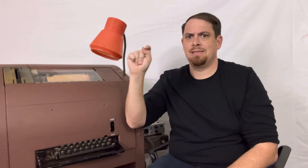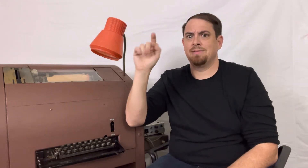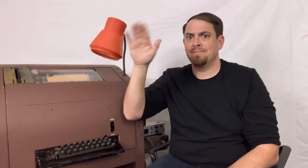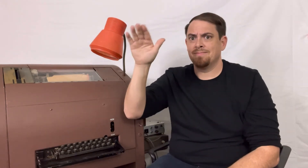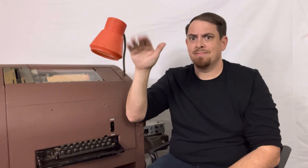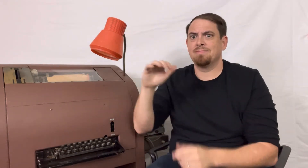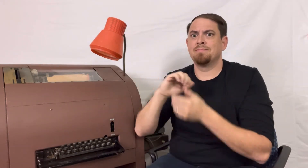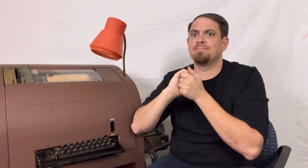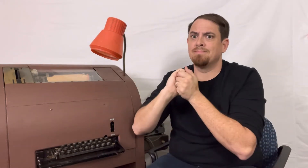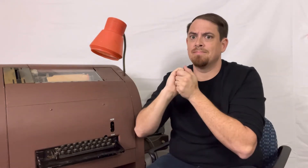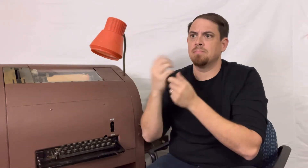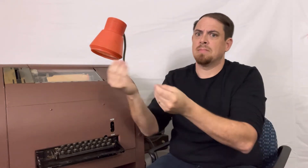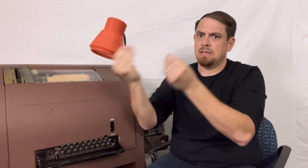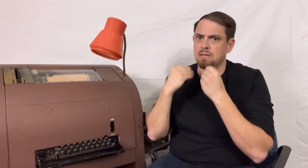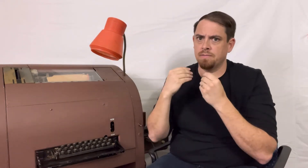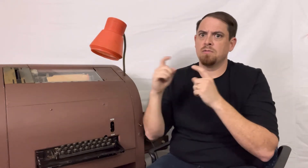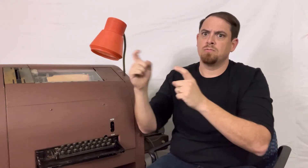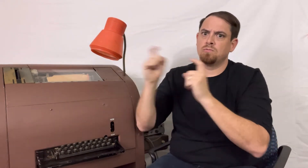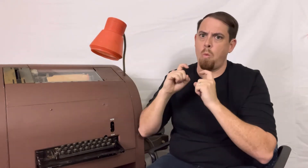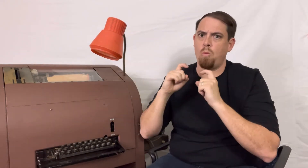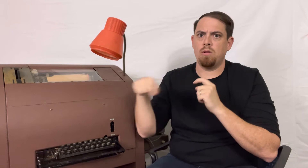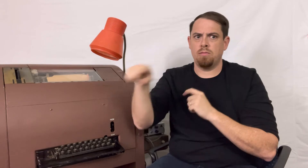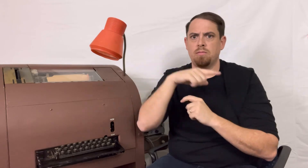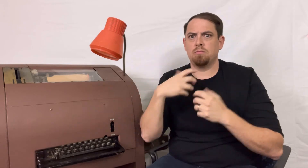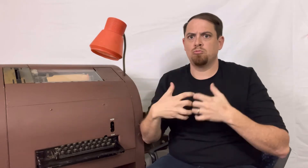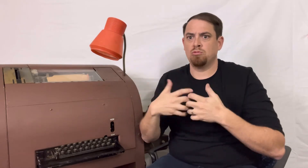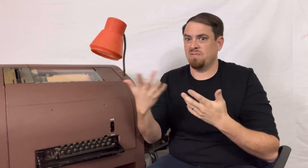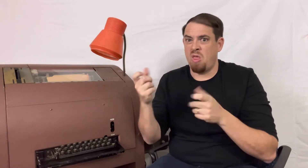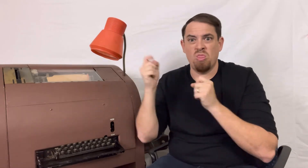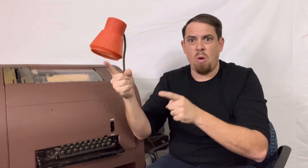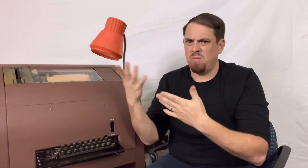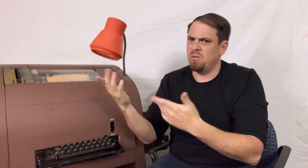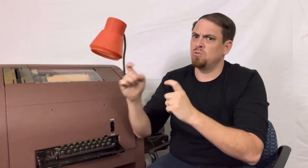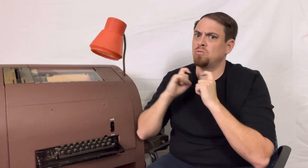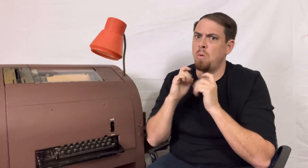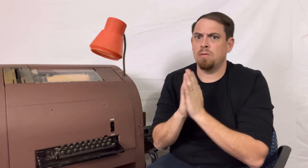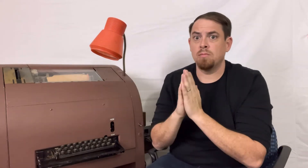asked if they wouldn't mind donating all of these machines that they were planning on disposing of.